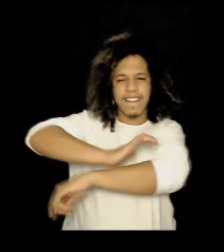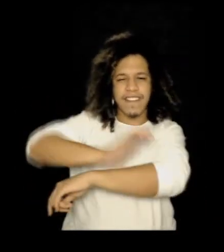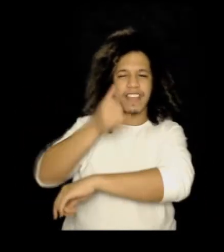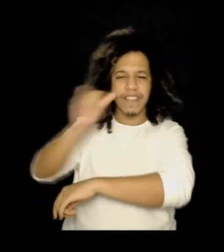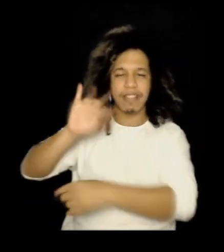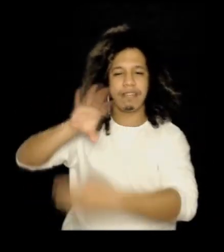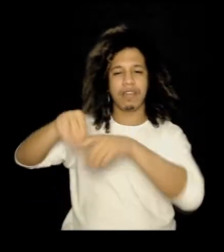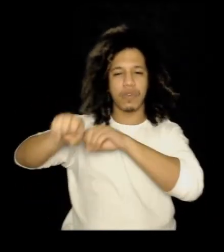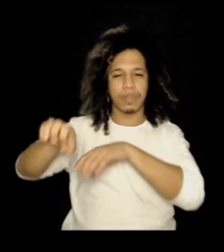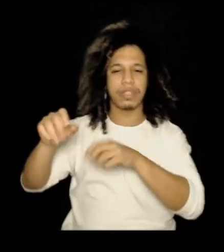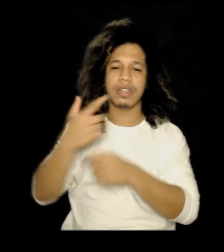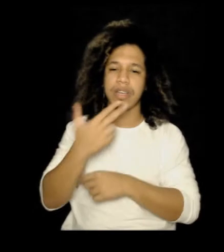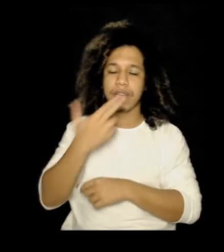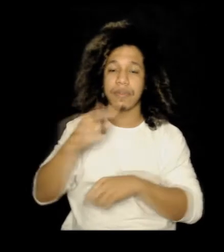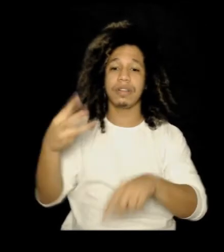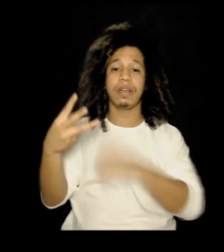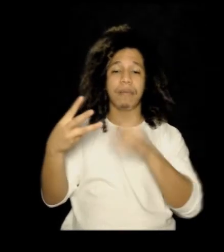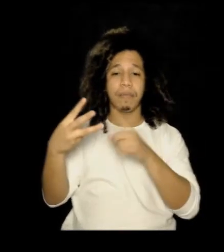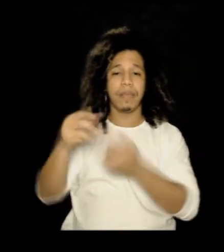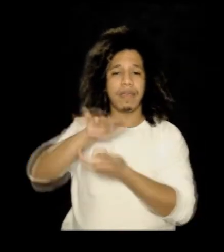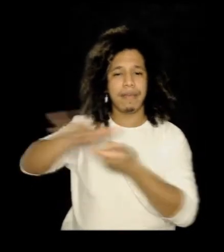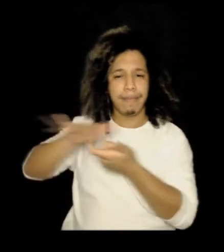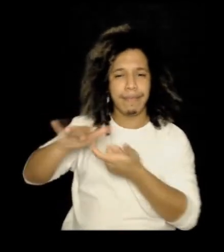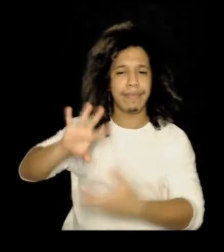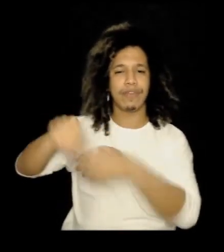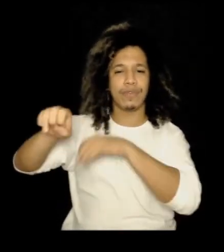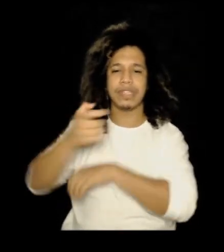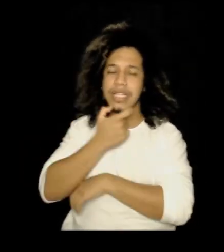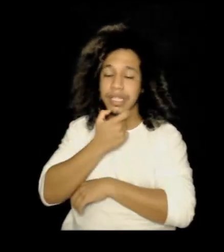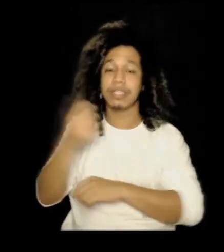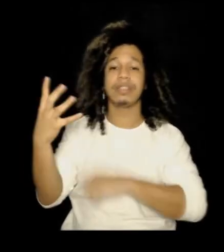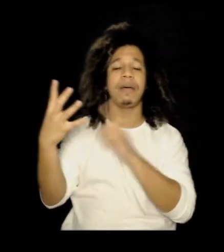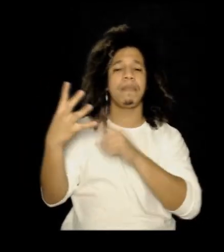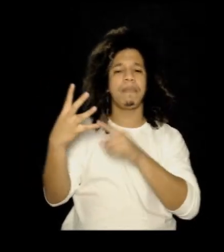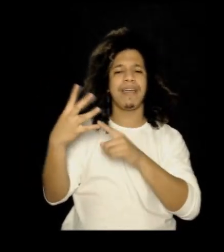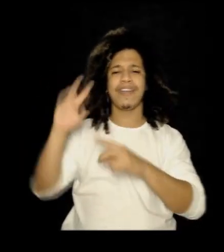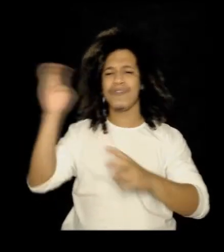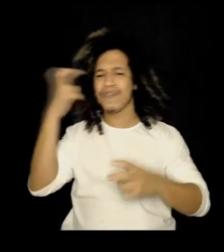such as Inclusive Education, Anti-racist Teaching Pedagogies, English Medium Instruction